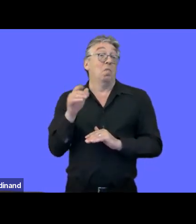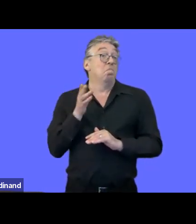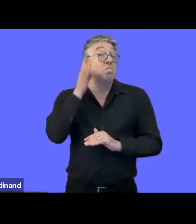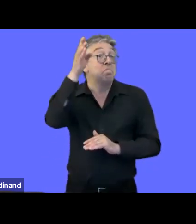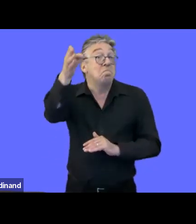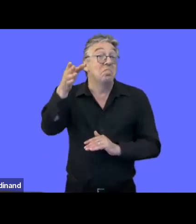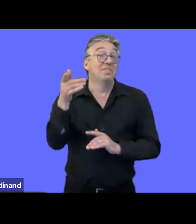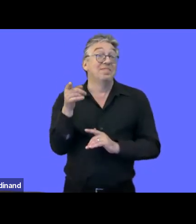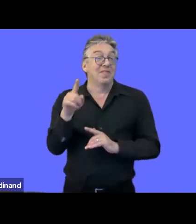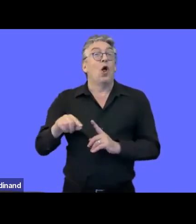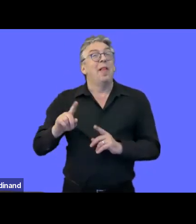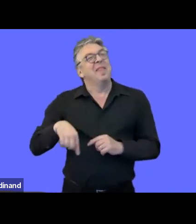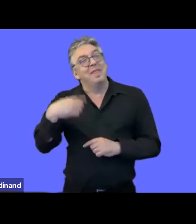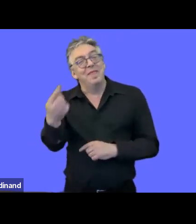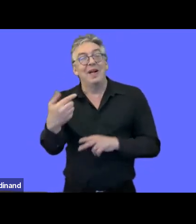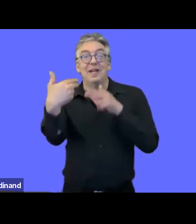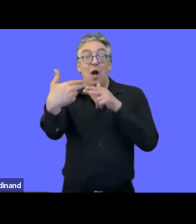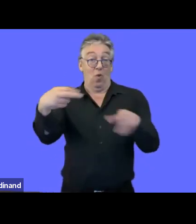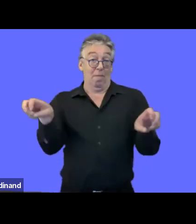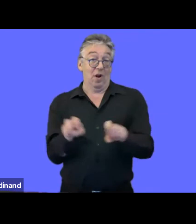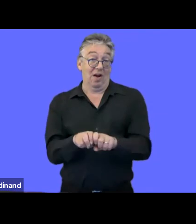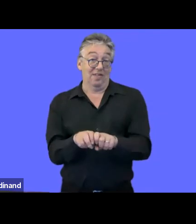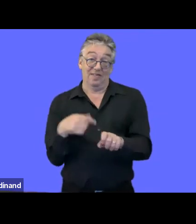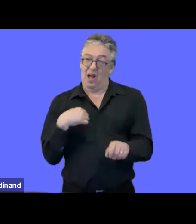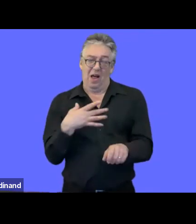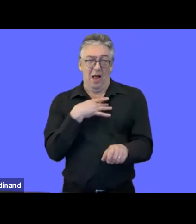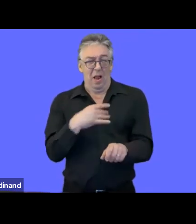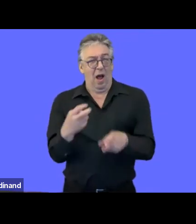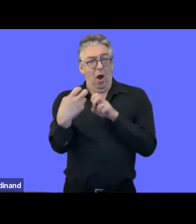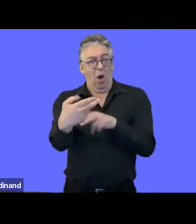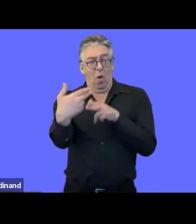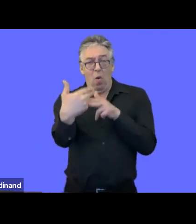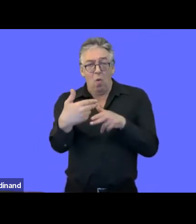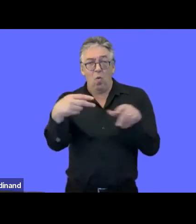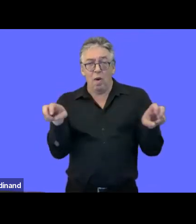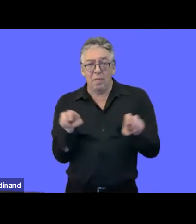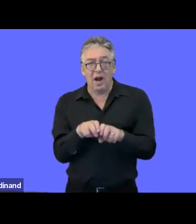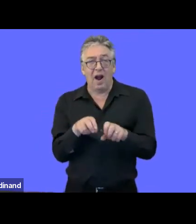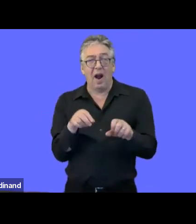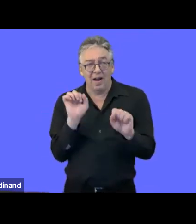which is the best way to know better how we can use these protocols